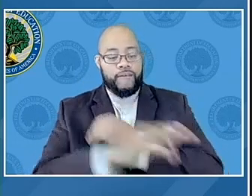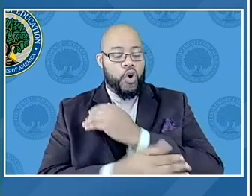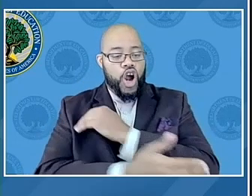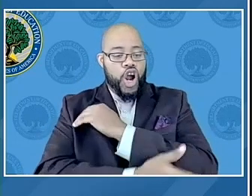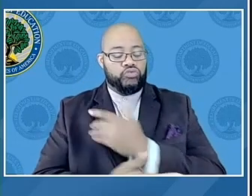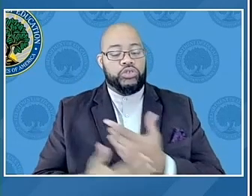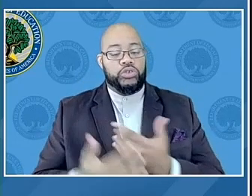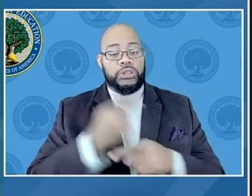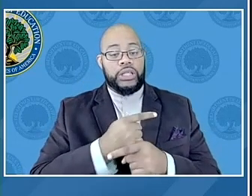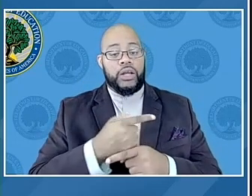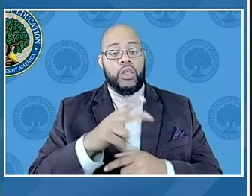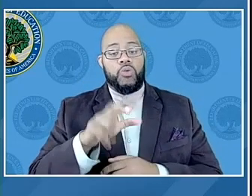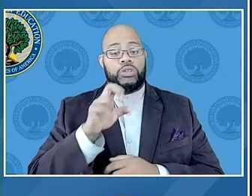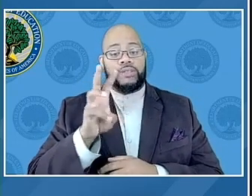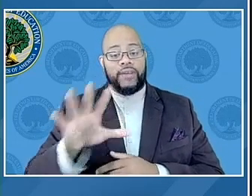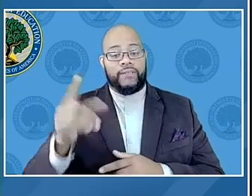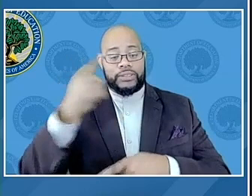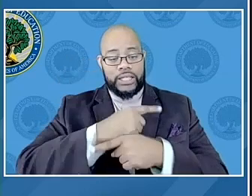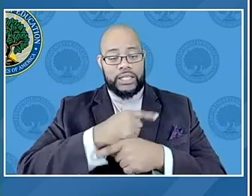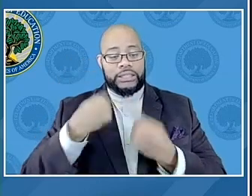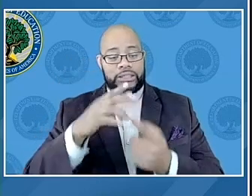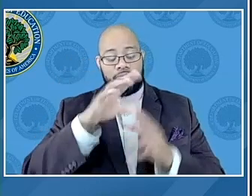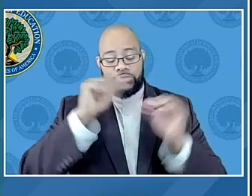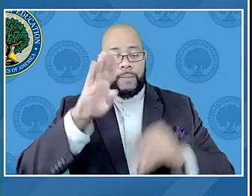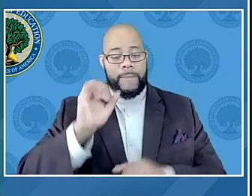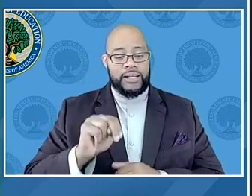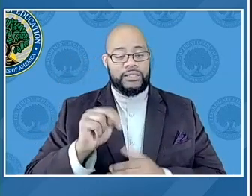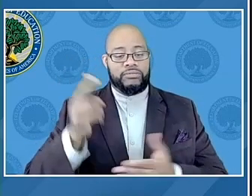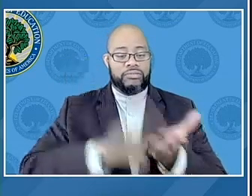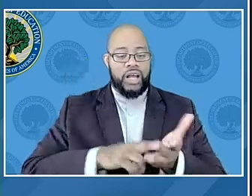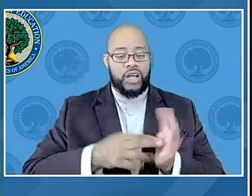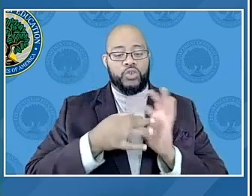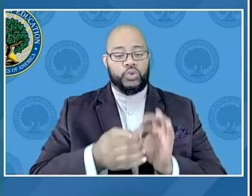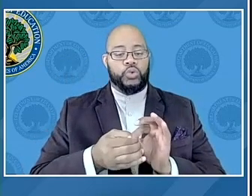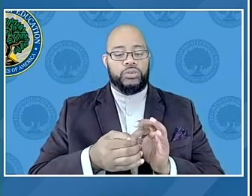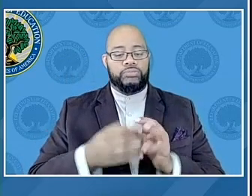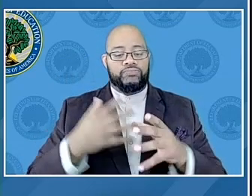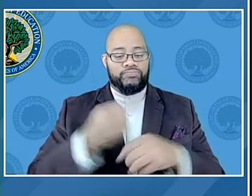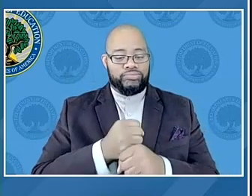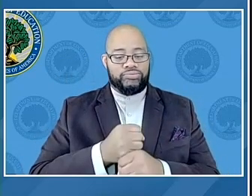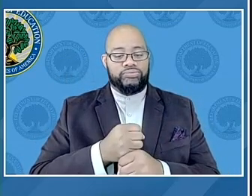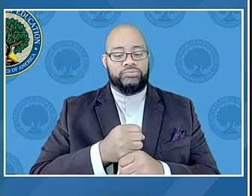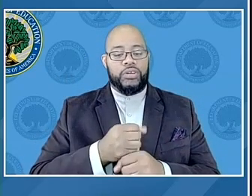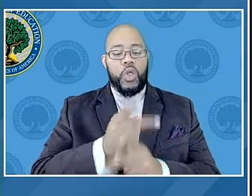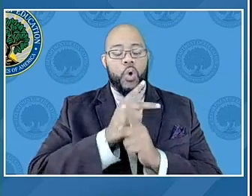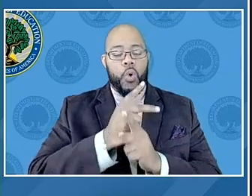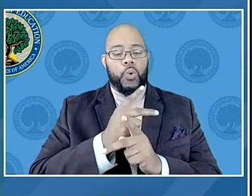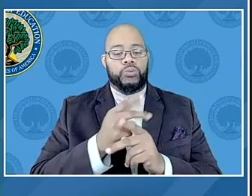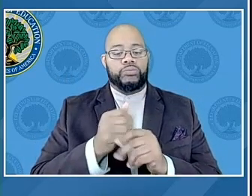365 days since President Biden signed the Joint Consolidation Loan Separation Act into public law, which amends only one